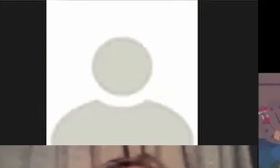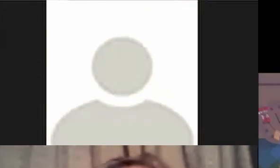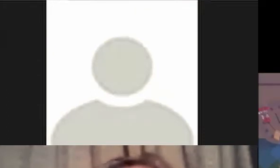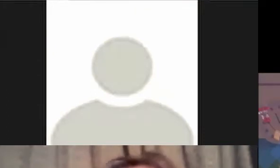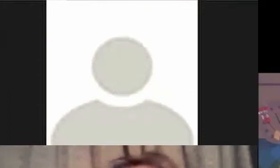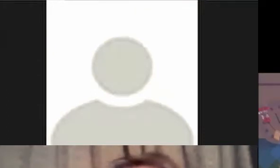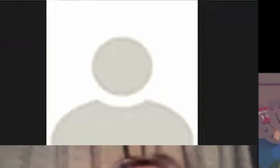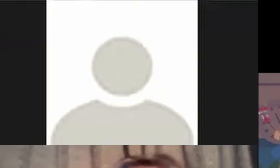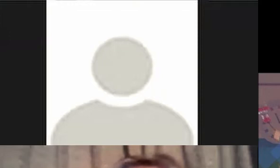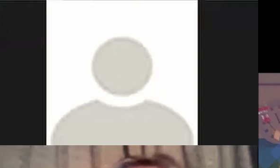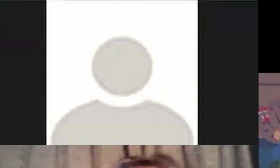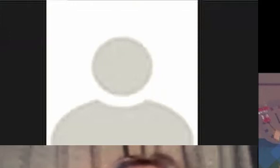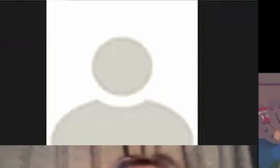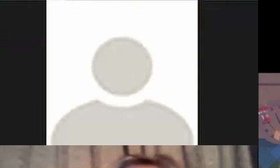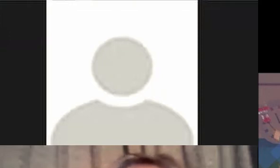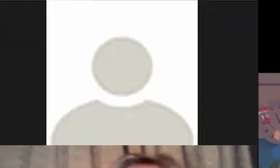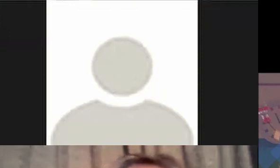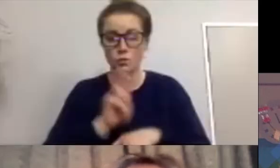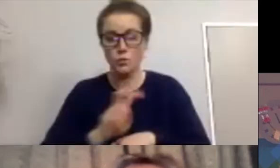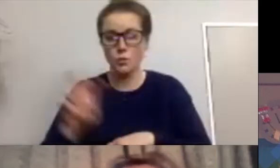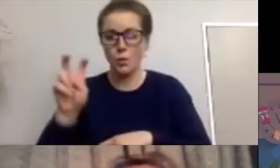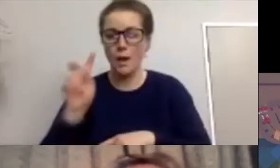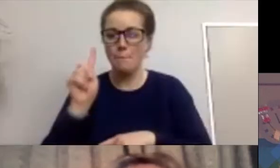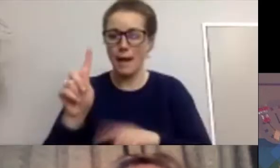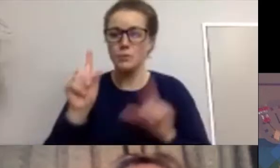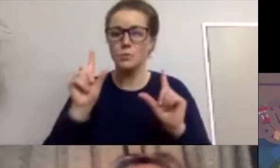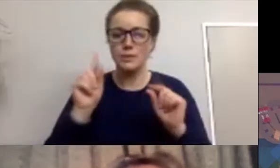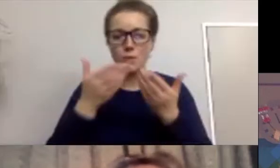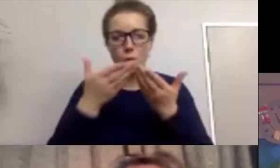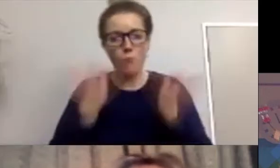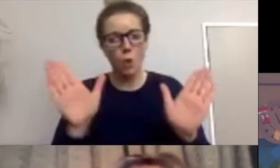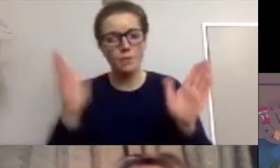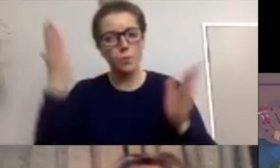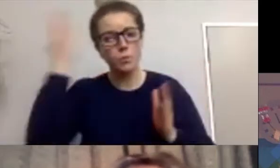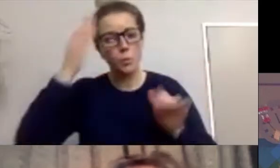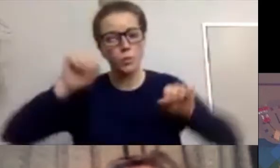language tour, but this time we opened it to school students. So we communicated